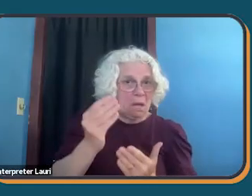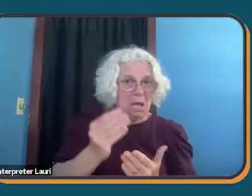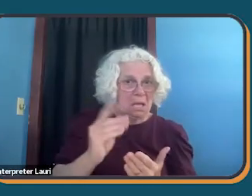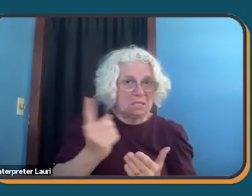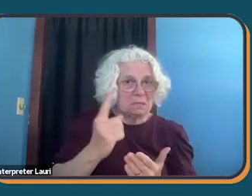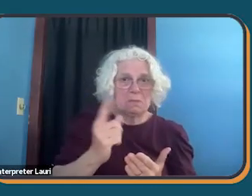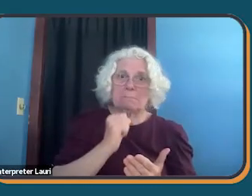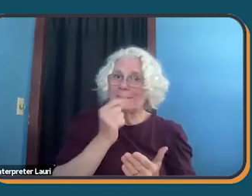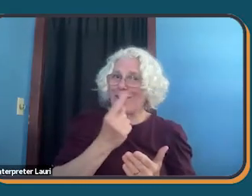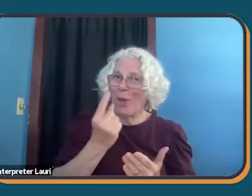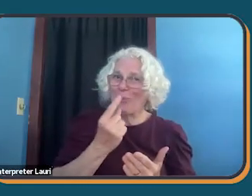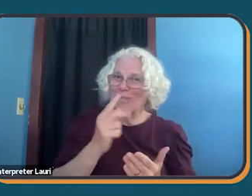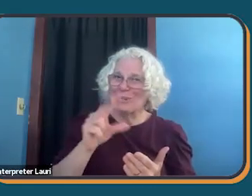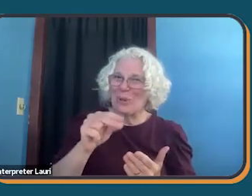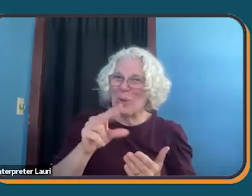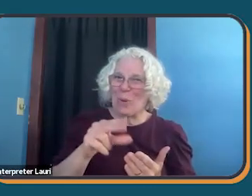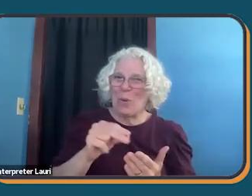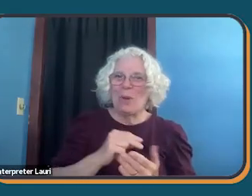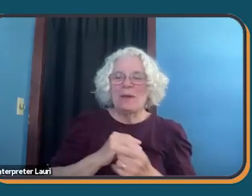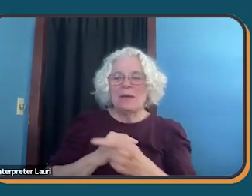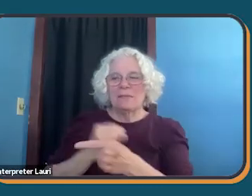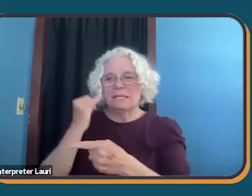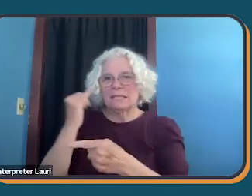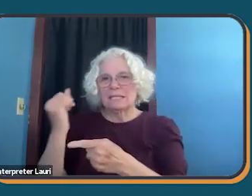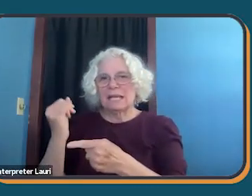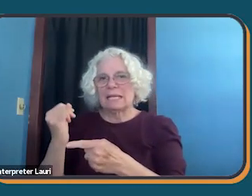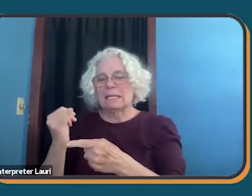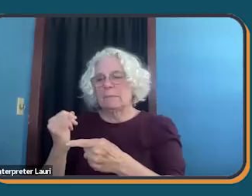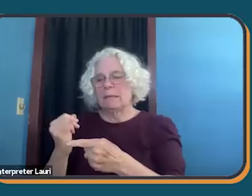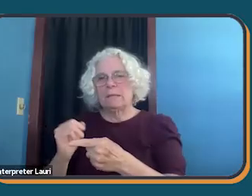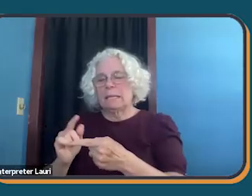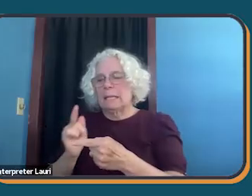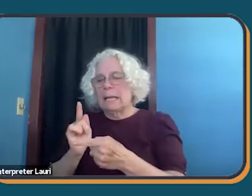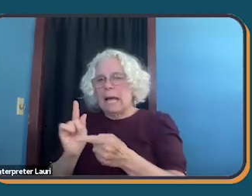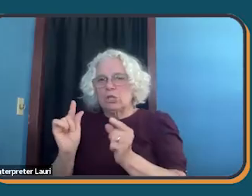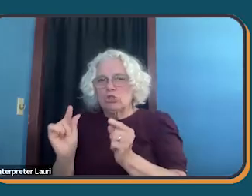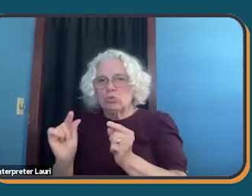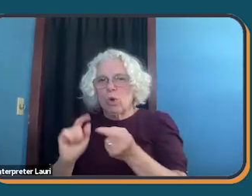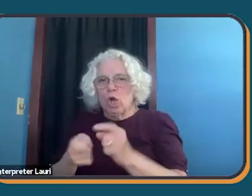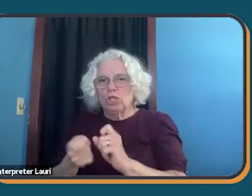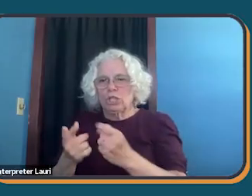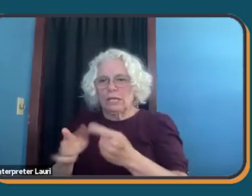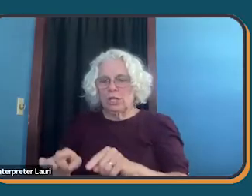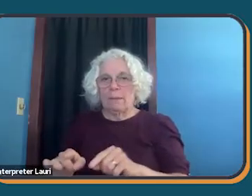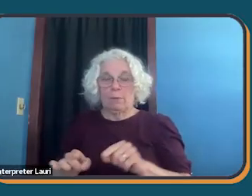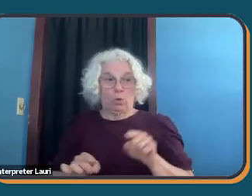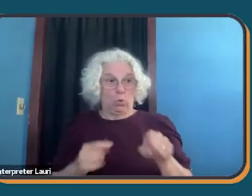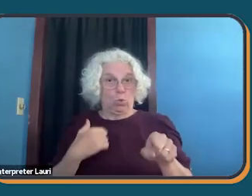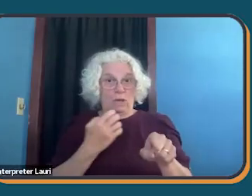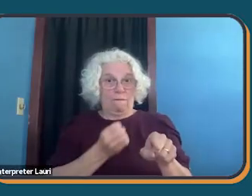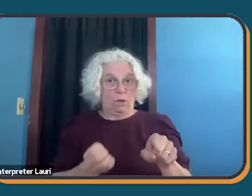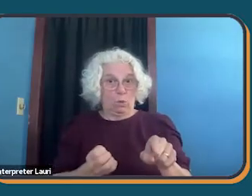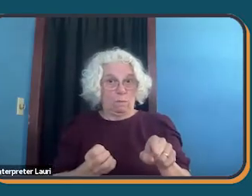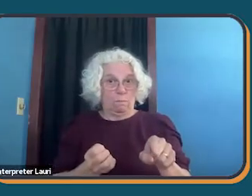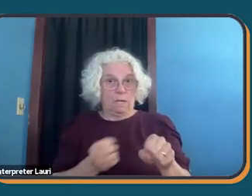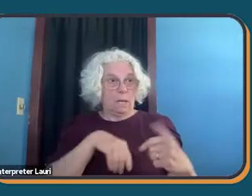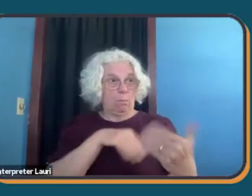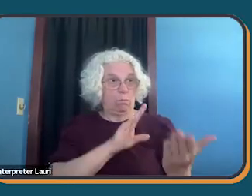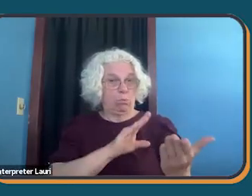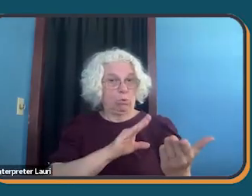And so in the guide we give you some ideas for how you might make small incremental changes or use the equipment that you already have differently